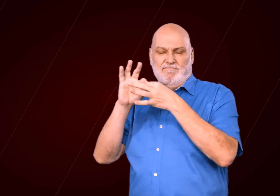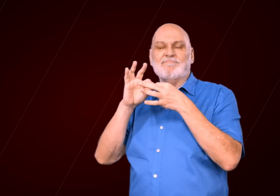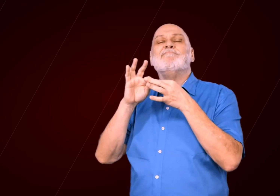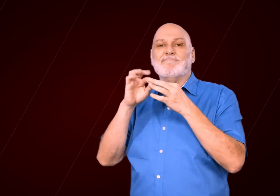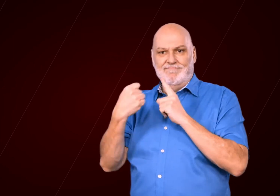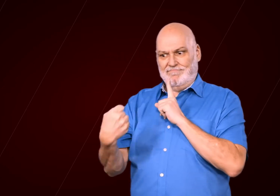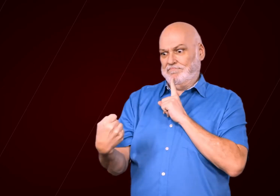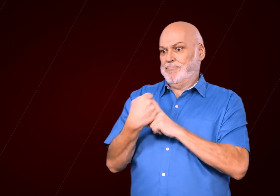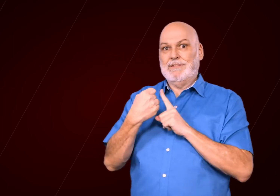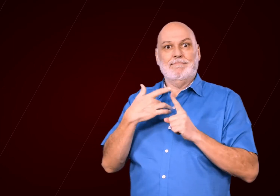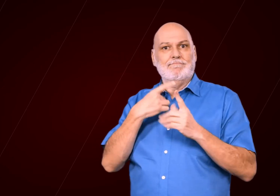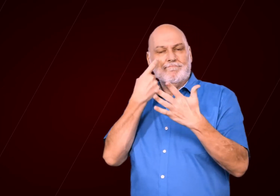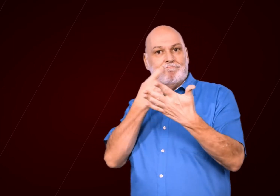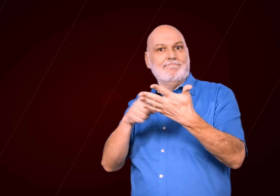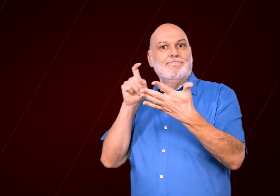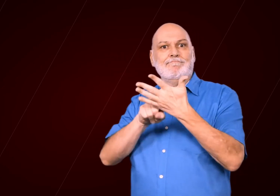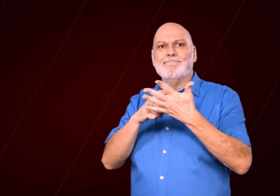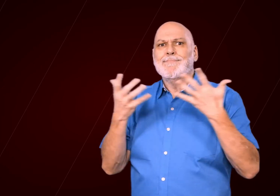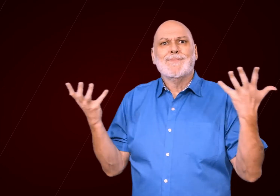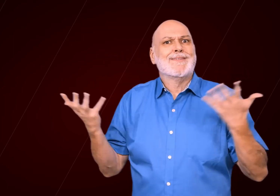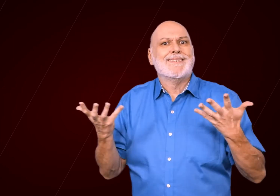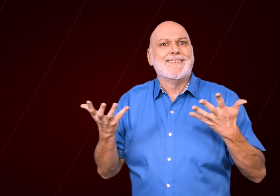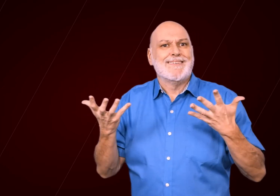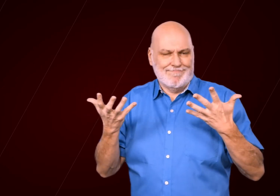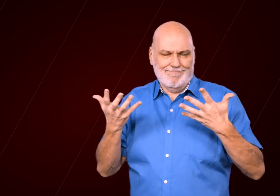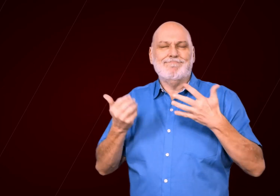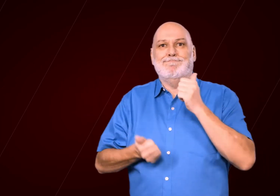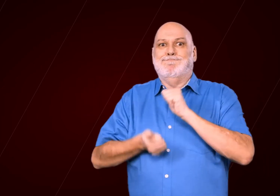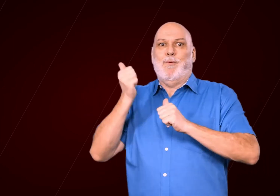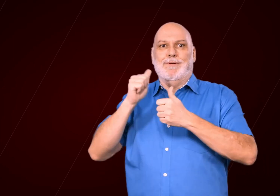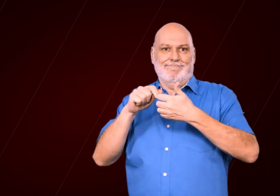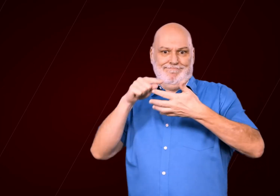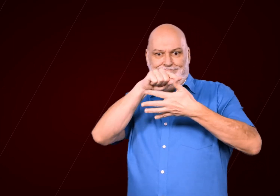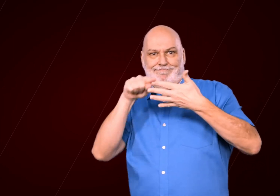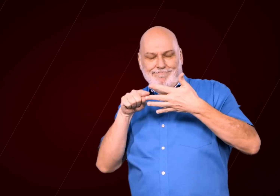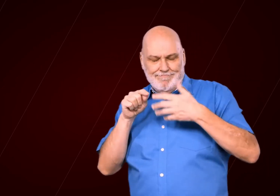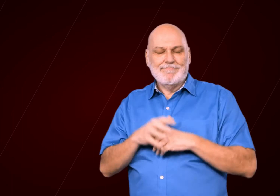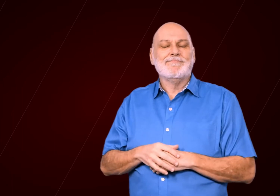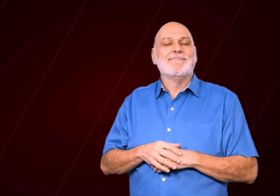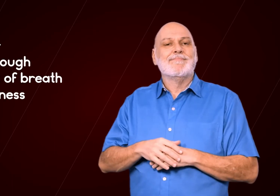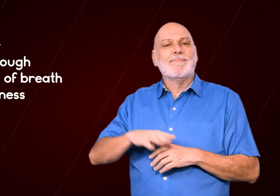It affects people in different ways.